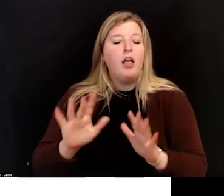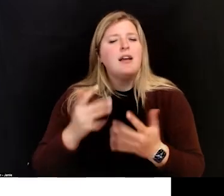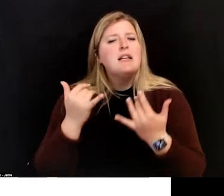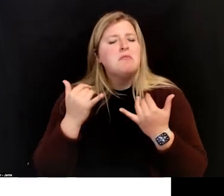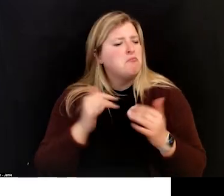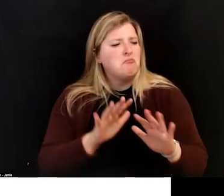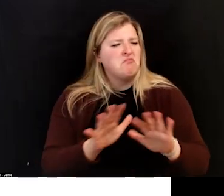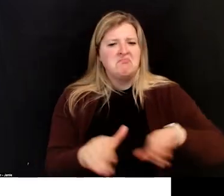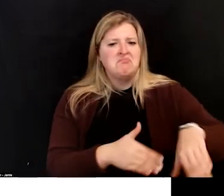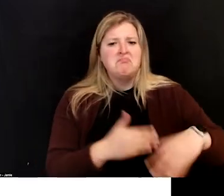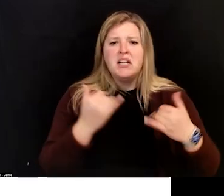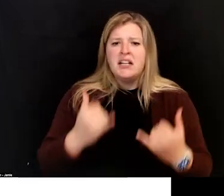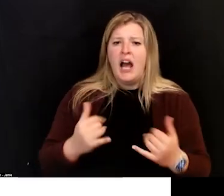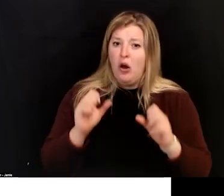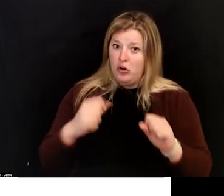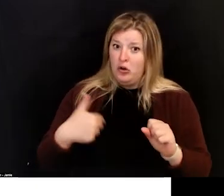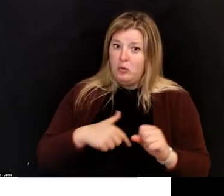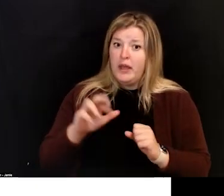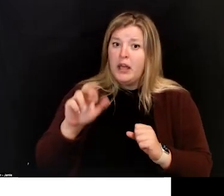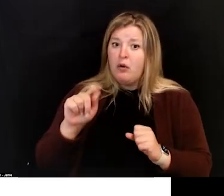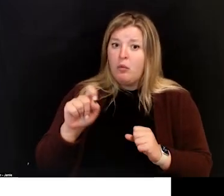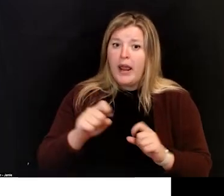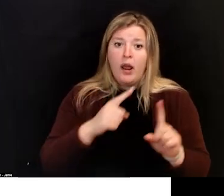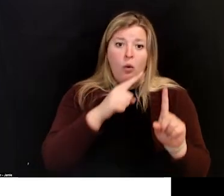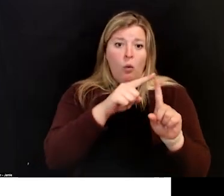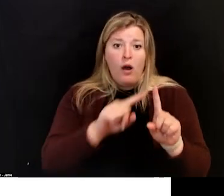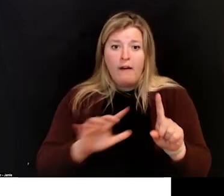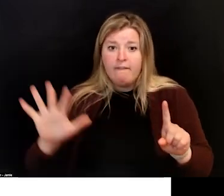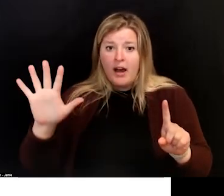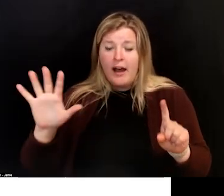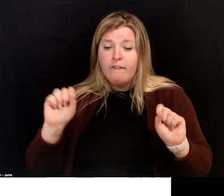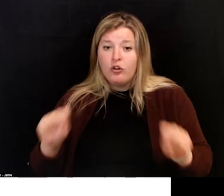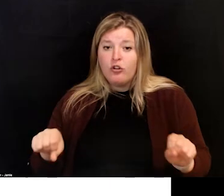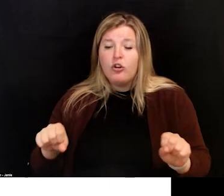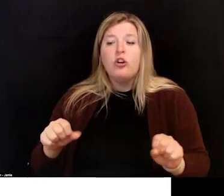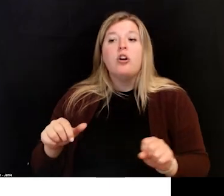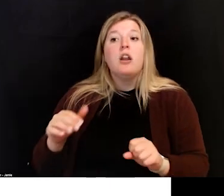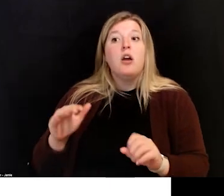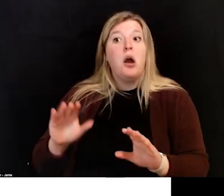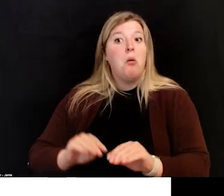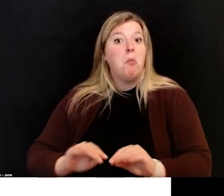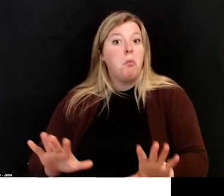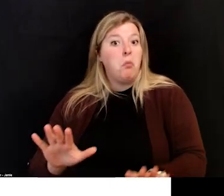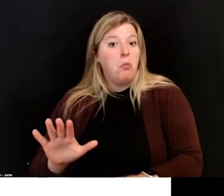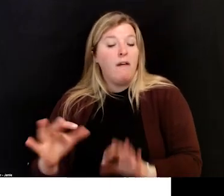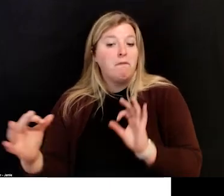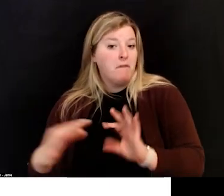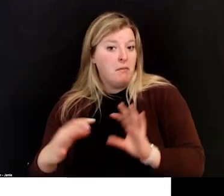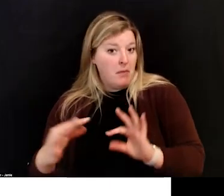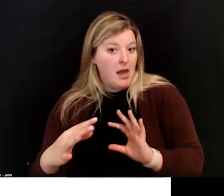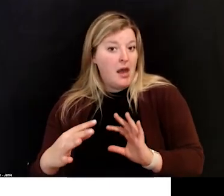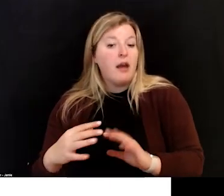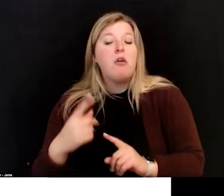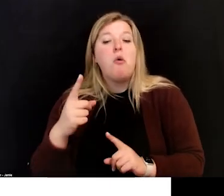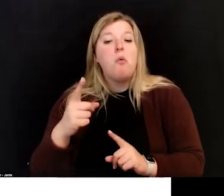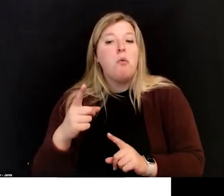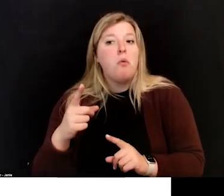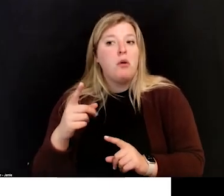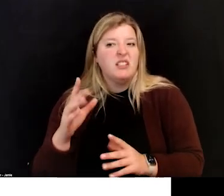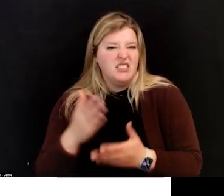And that's what we put out as our first public working draft. We got a lot of great feedback back, one of which was a concern around subjectivity